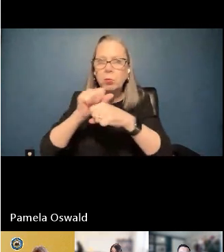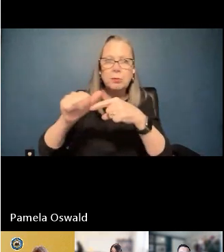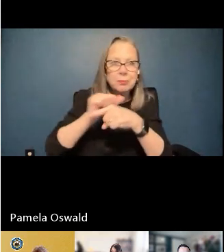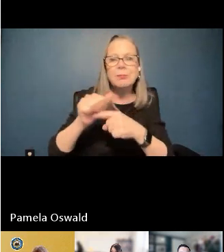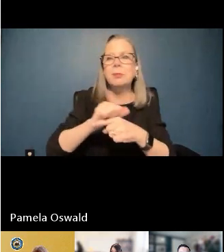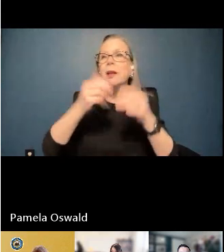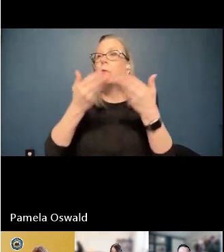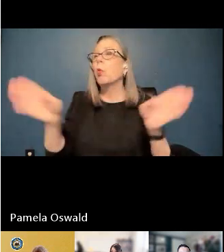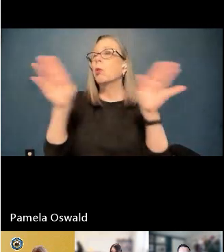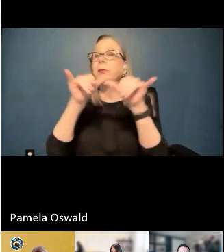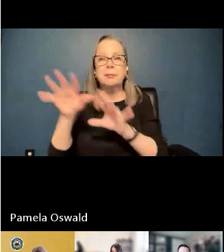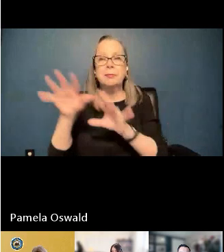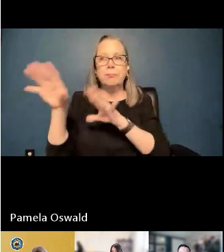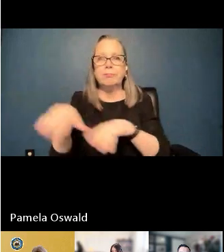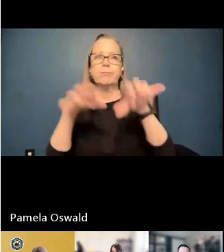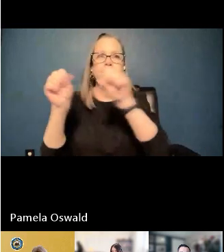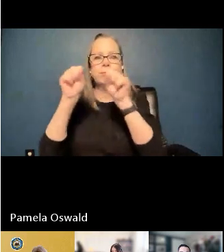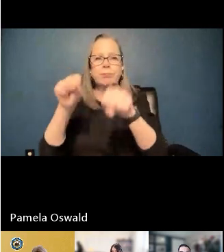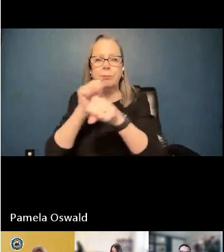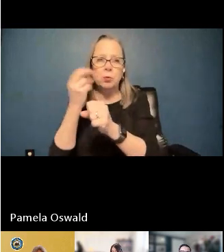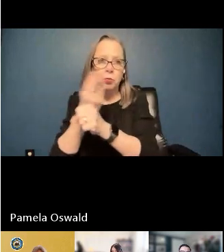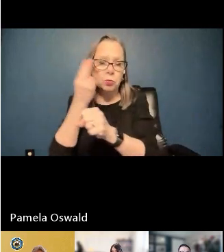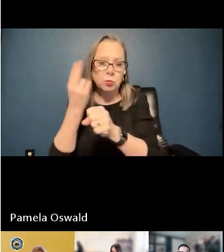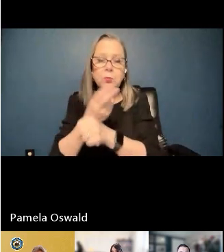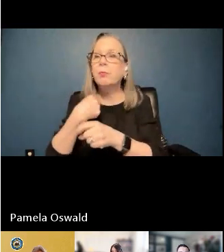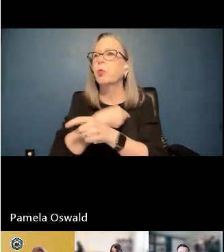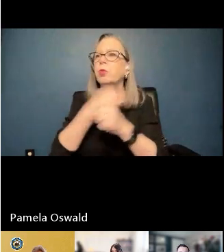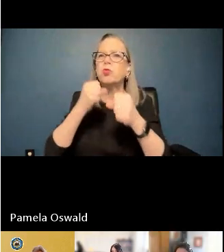Now our work is grounded in strong partnership with organizations like Phi,